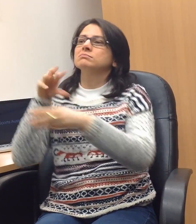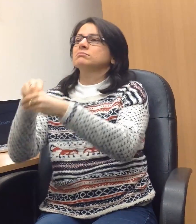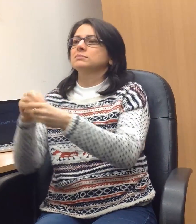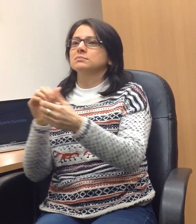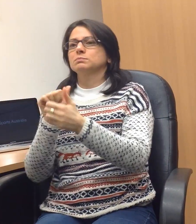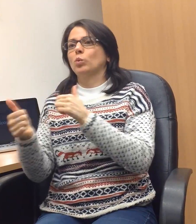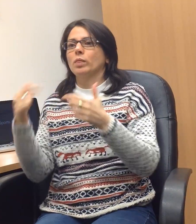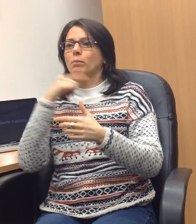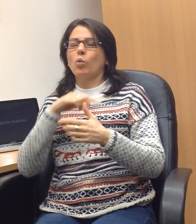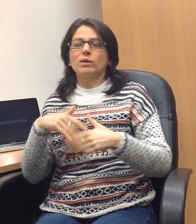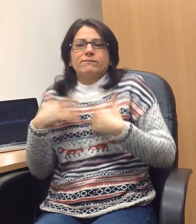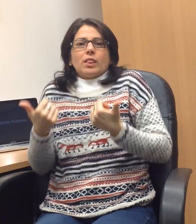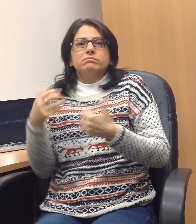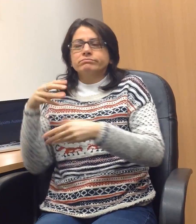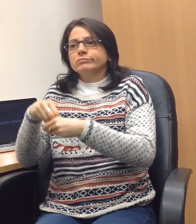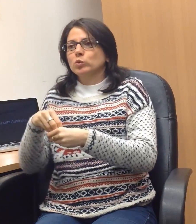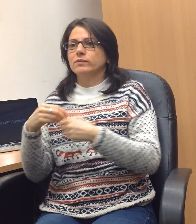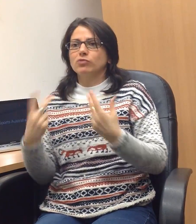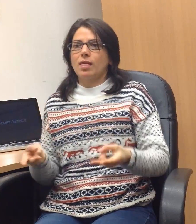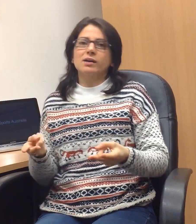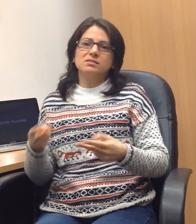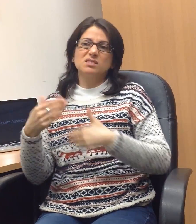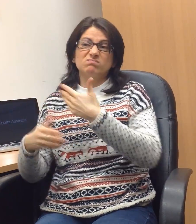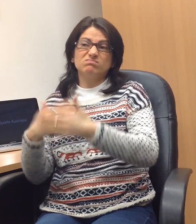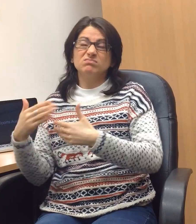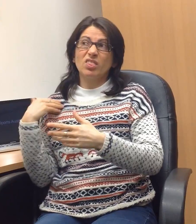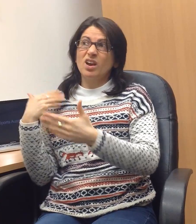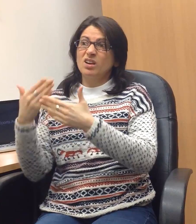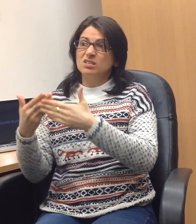on so being involved with my family I felt included which was great.